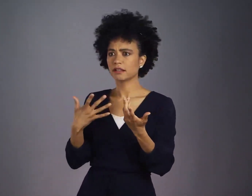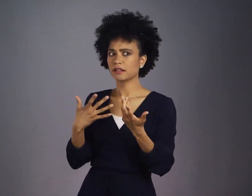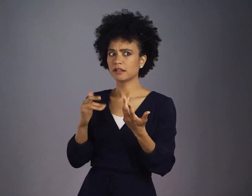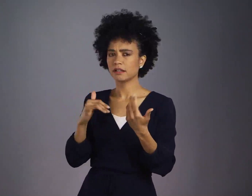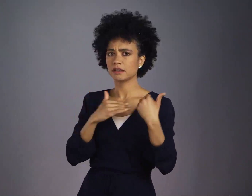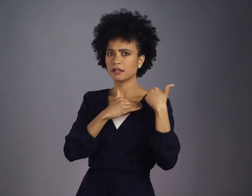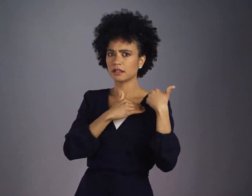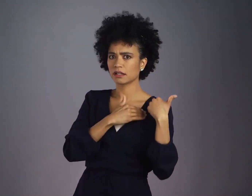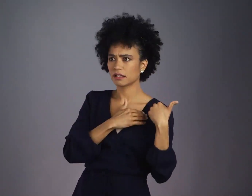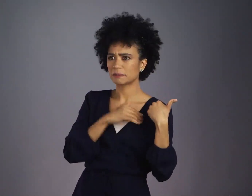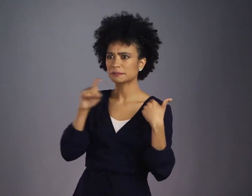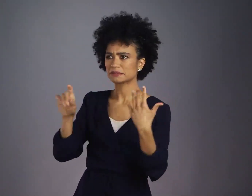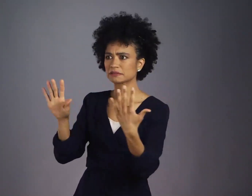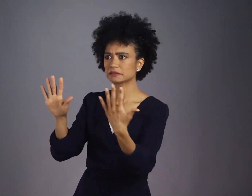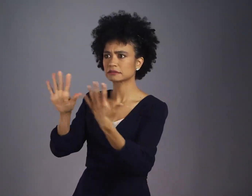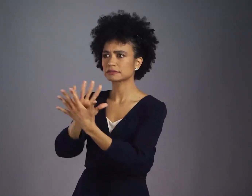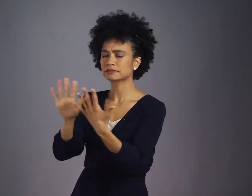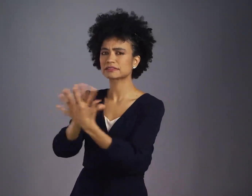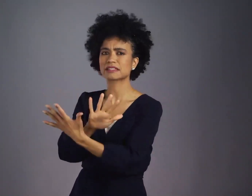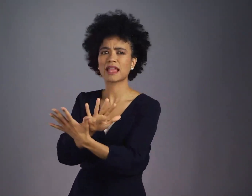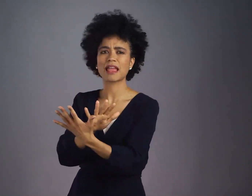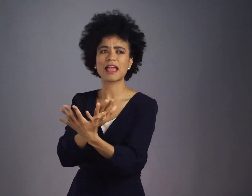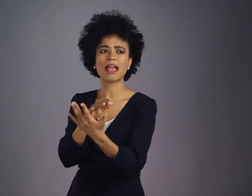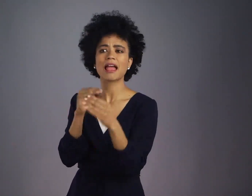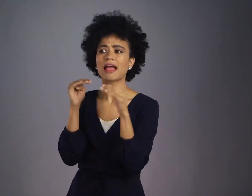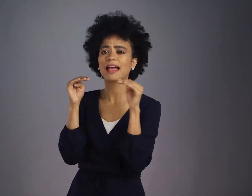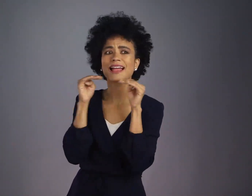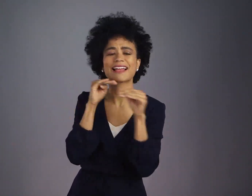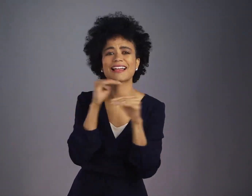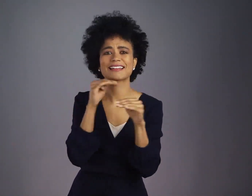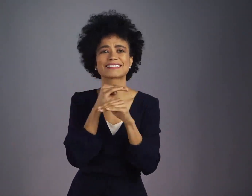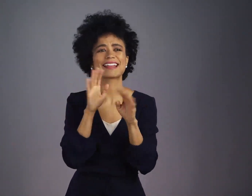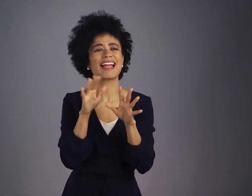that he was sick, when as a matter of fact he was tight.